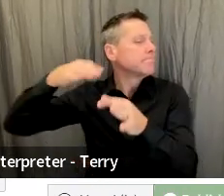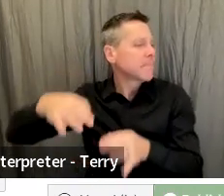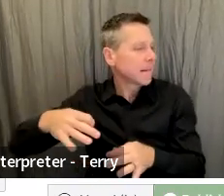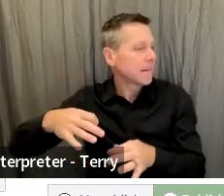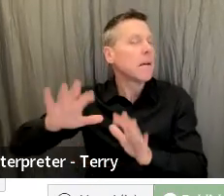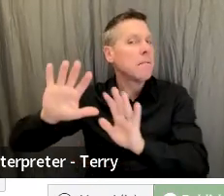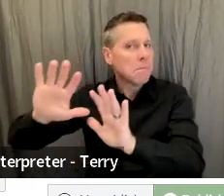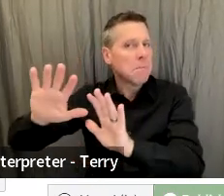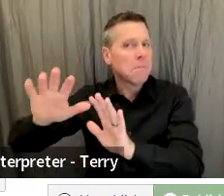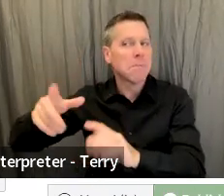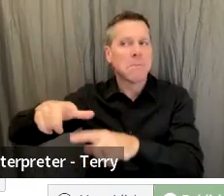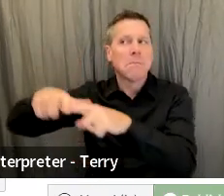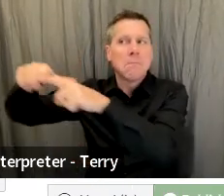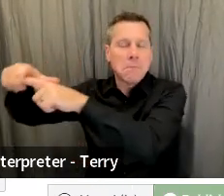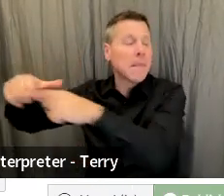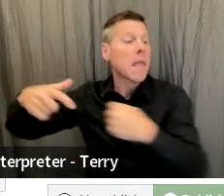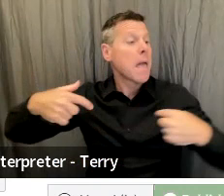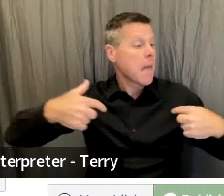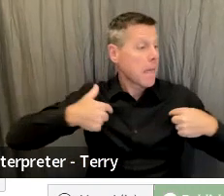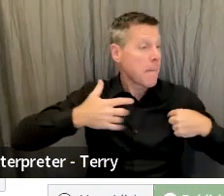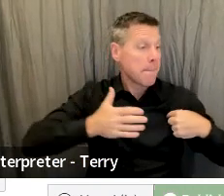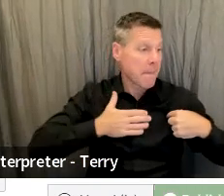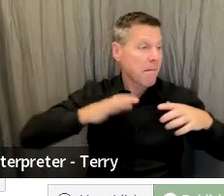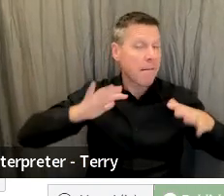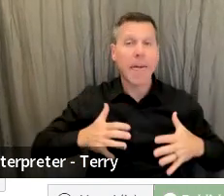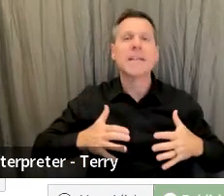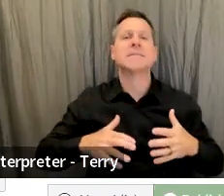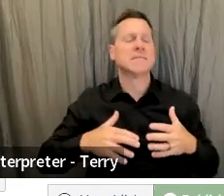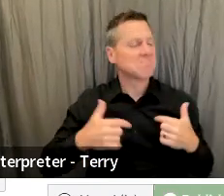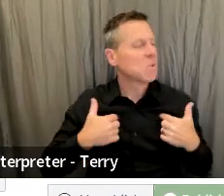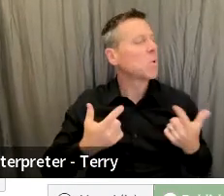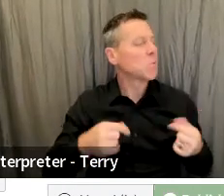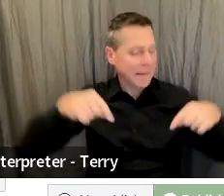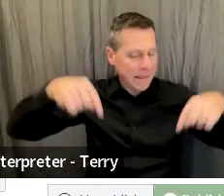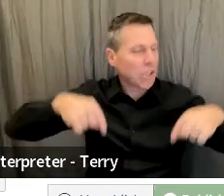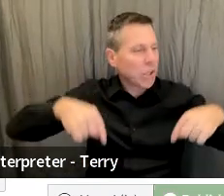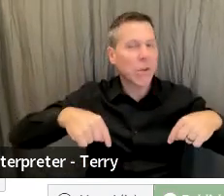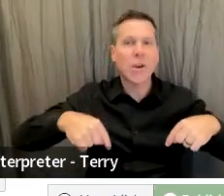So using these same ideas and the template, I have additional activities that they do that